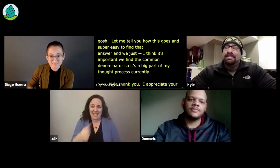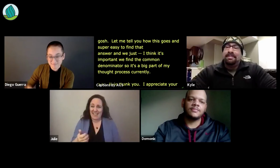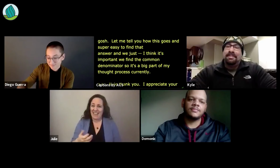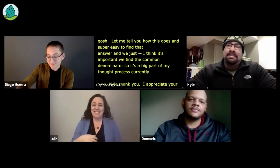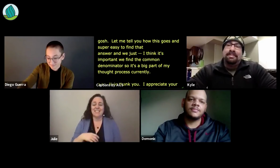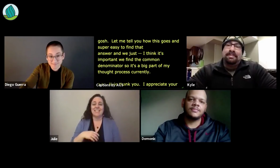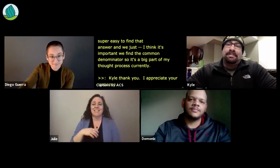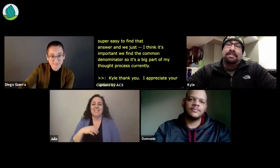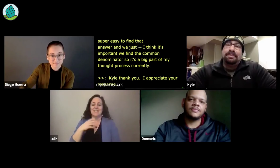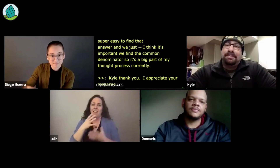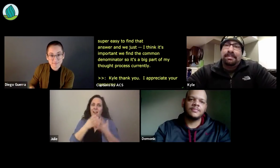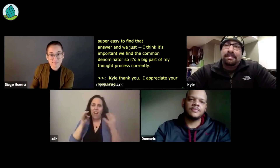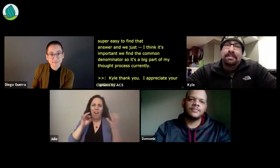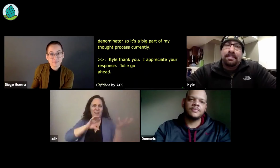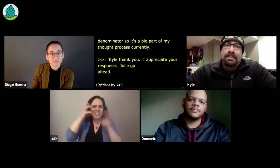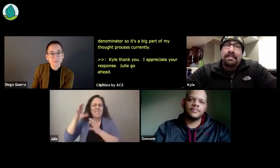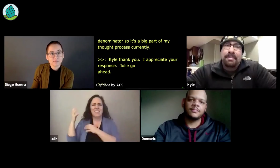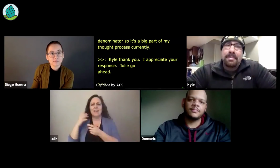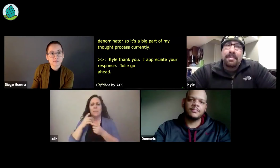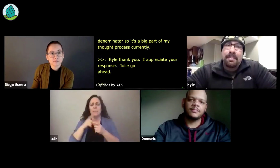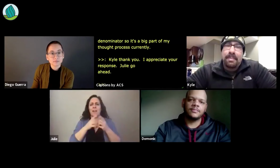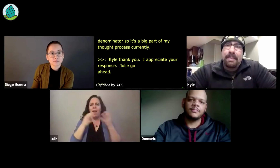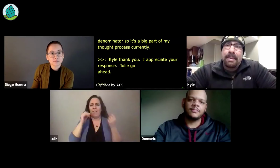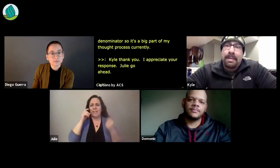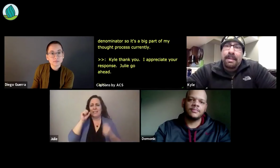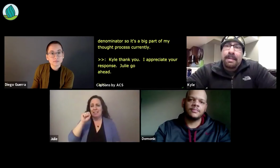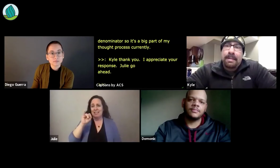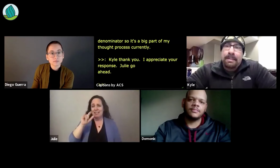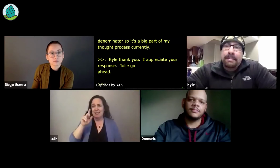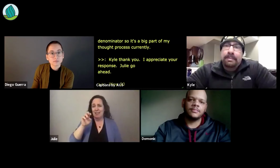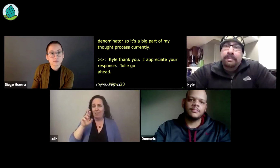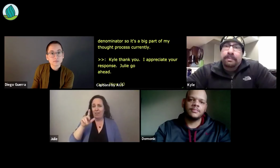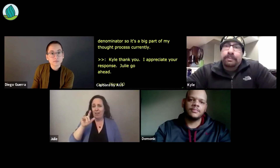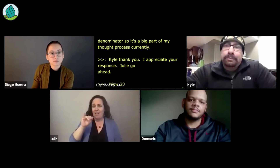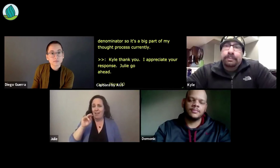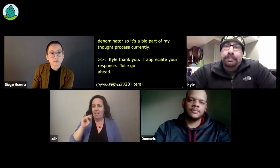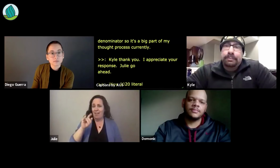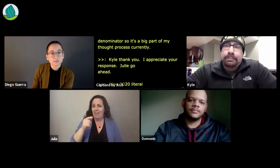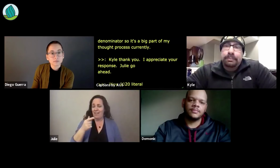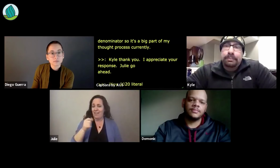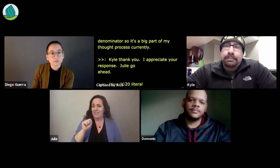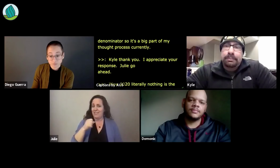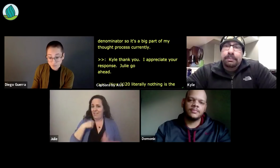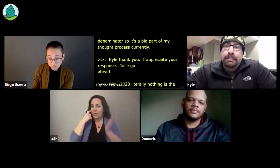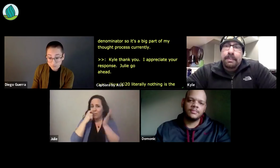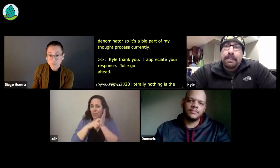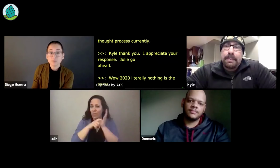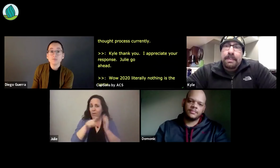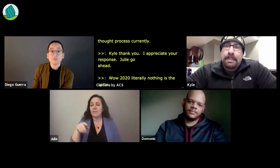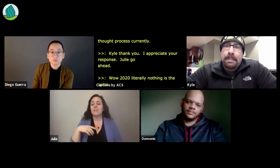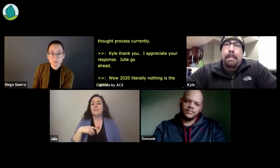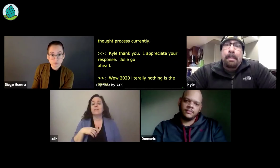So many things have gone differently. And I think I've noticed that in most areas--